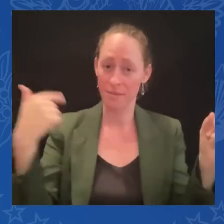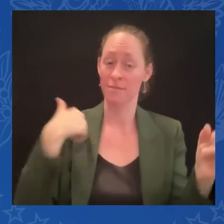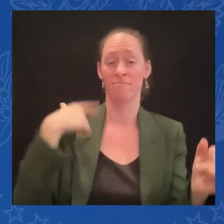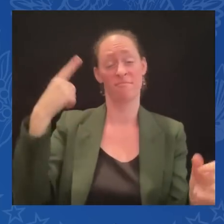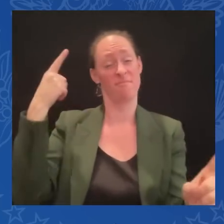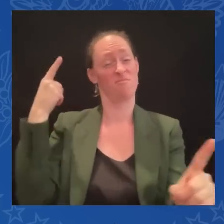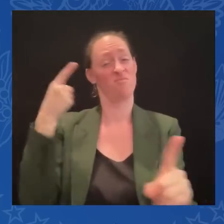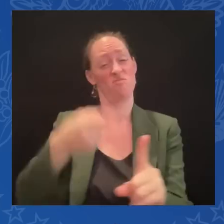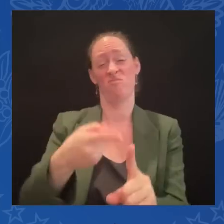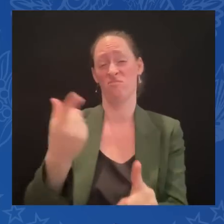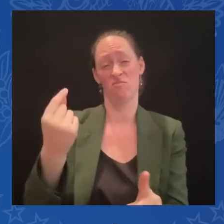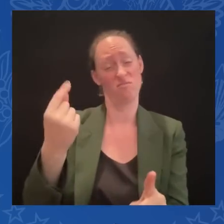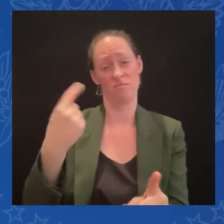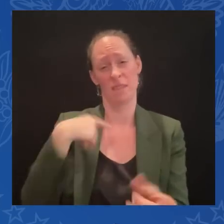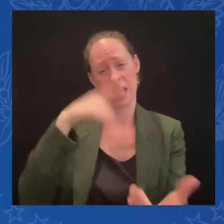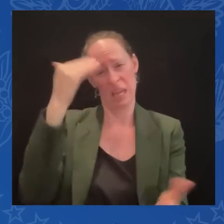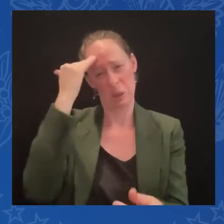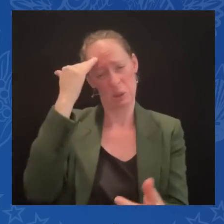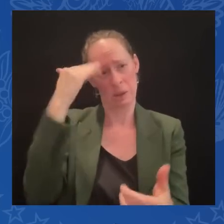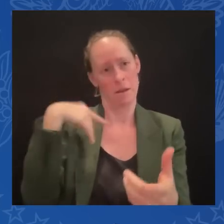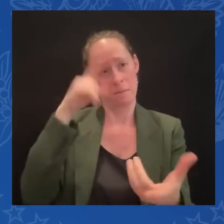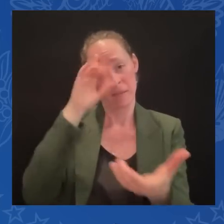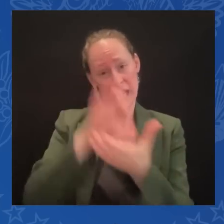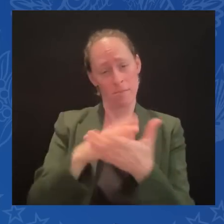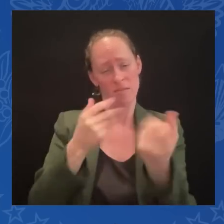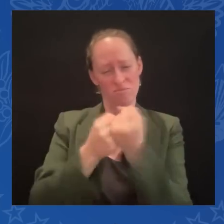whether you voted for me or not. And I've kept my promise.